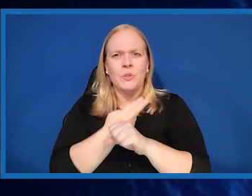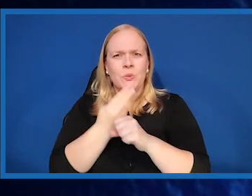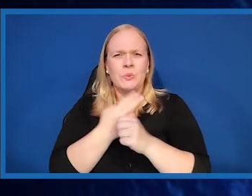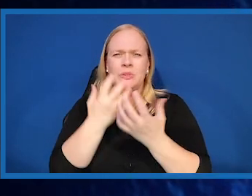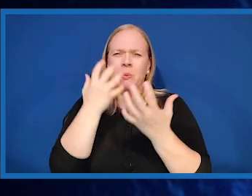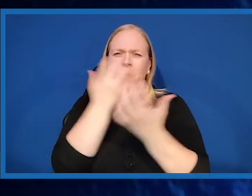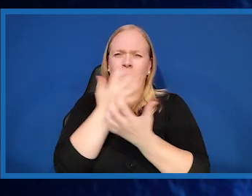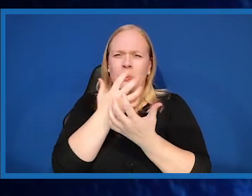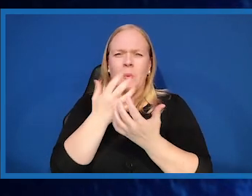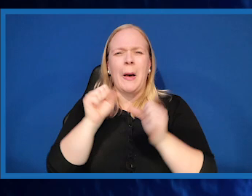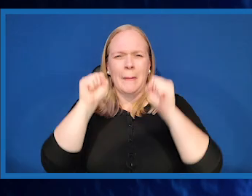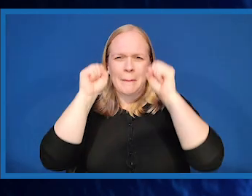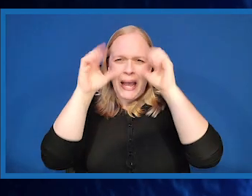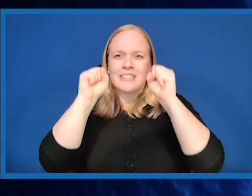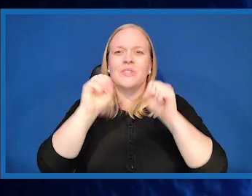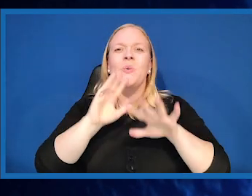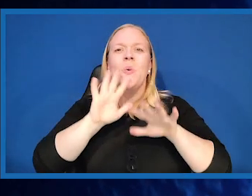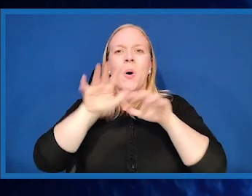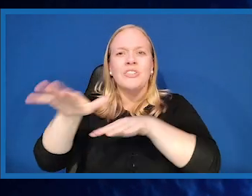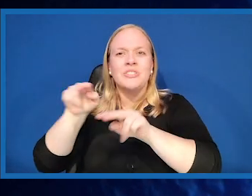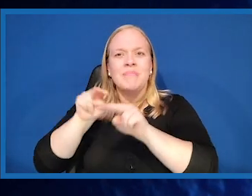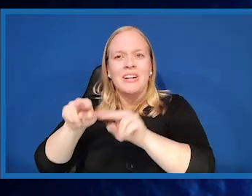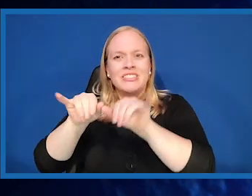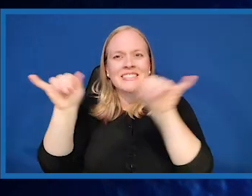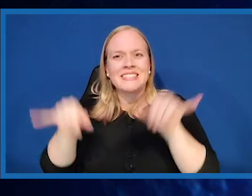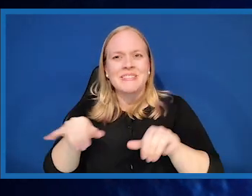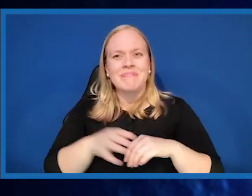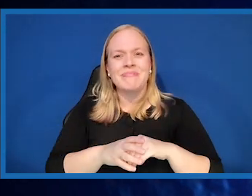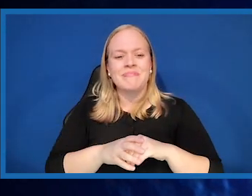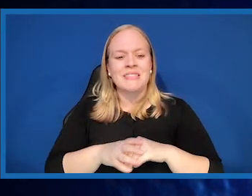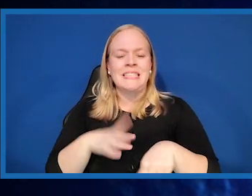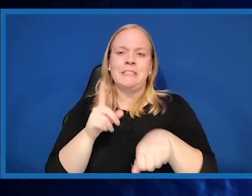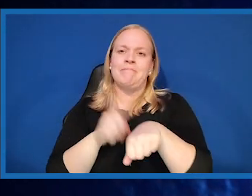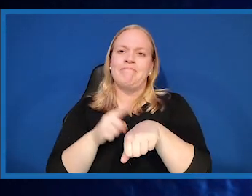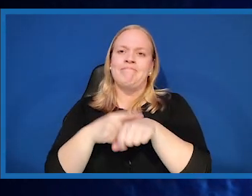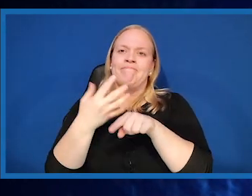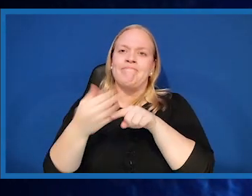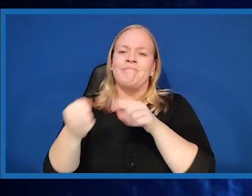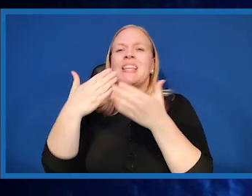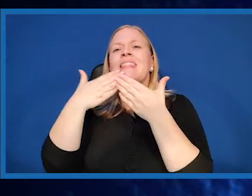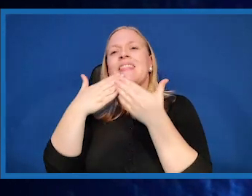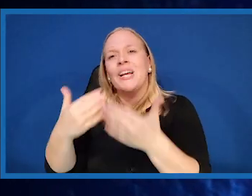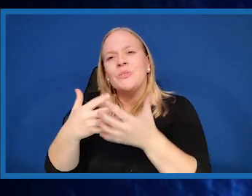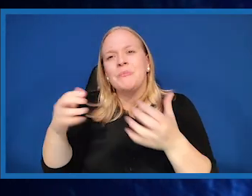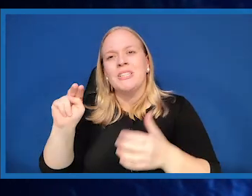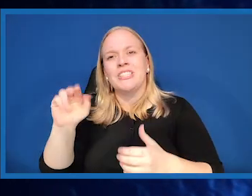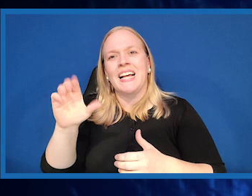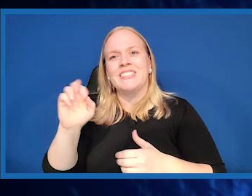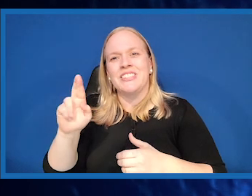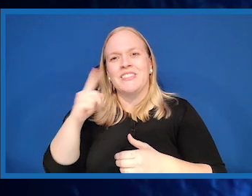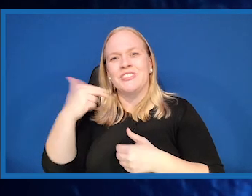MONITORING SYSTEM. UM, BUT THAT'S ABOUT ALL THE TIME WE HAVE. THANK YOU SO MUCH, NACER, FOR JOINING US.